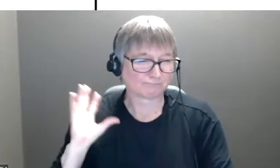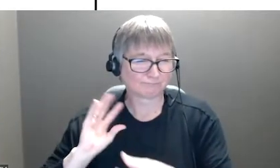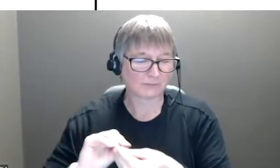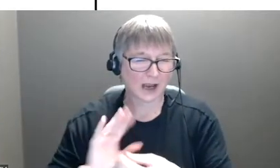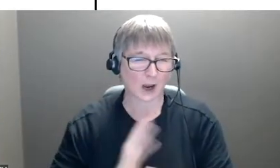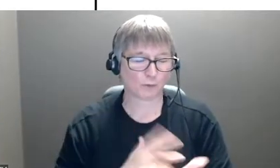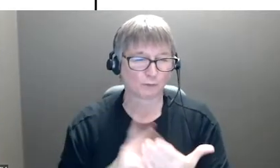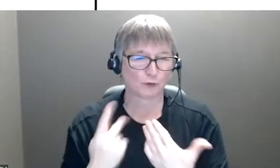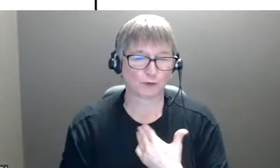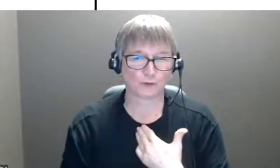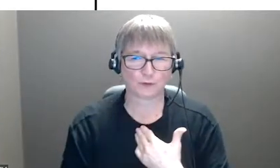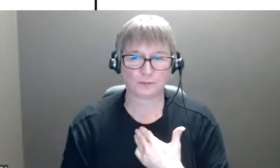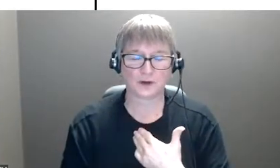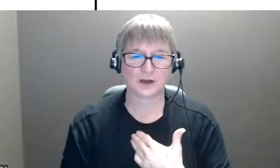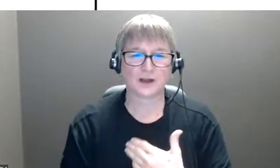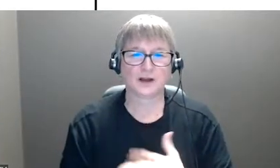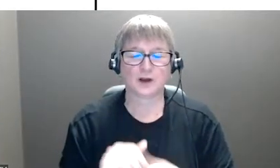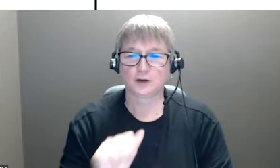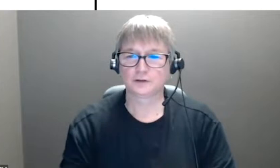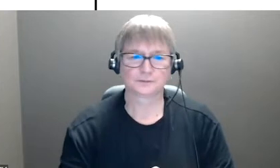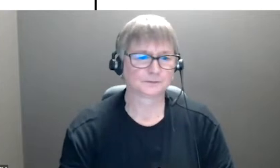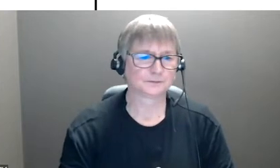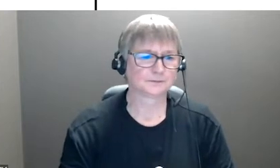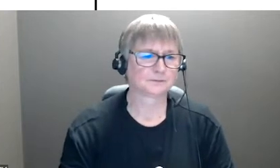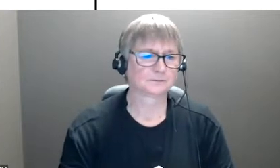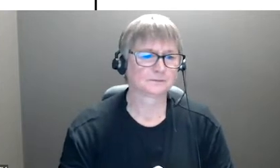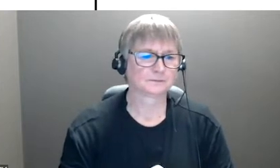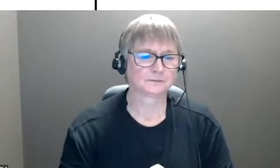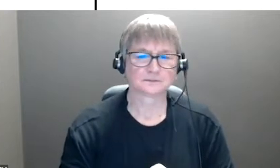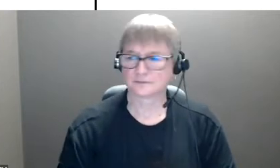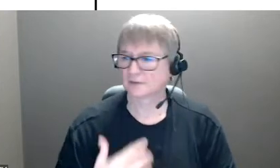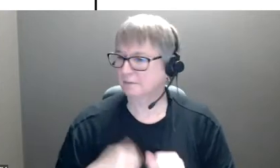the Opportunities Fund represents the Government of Canada's second largest source of targeted